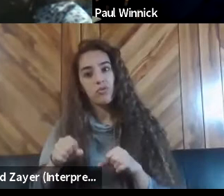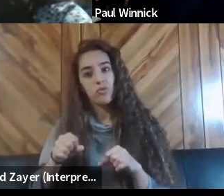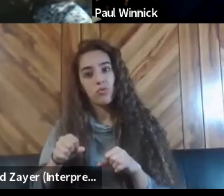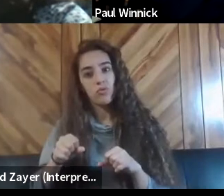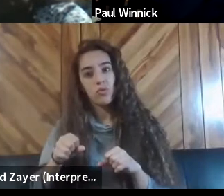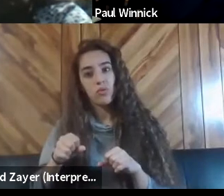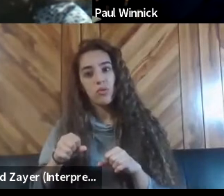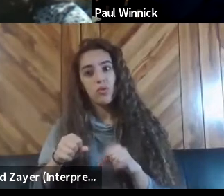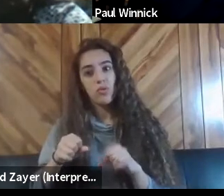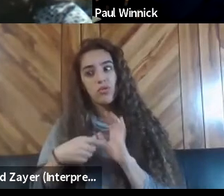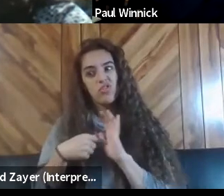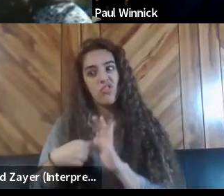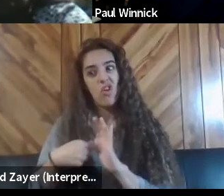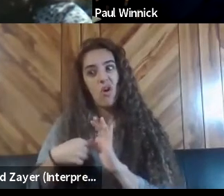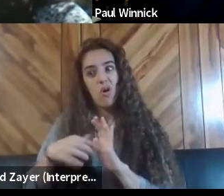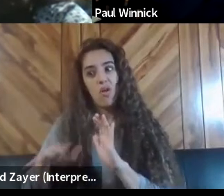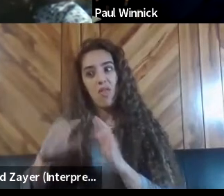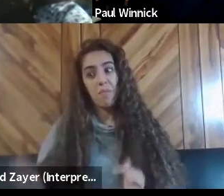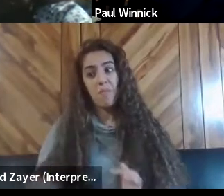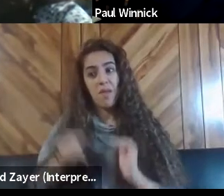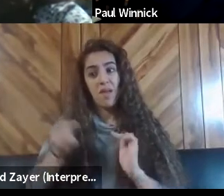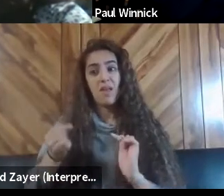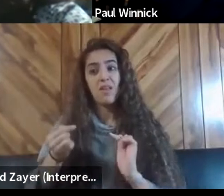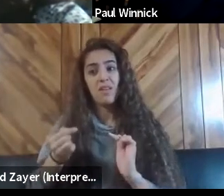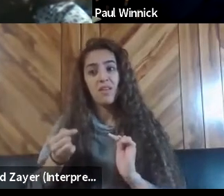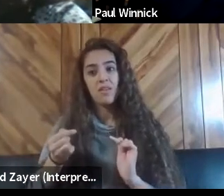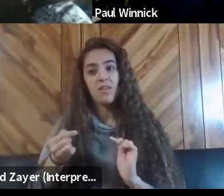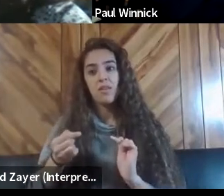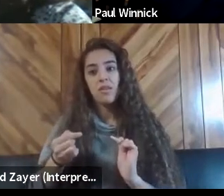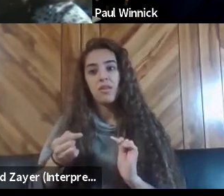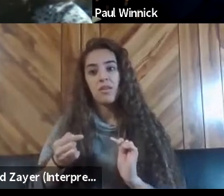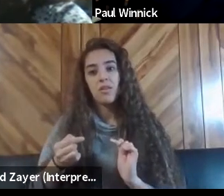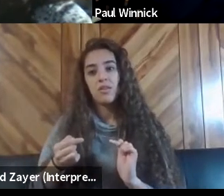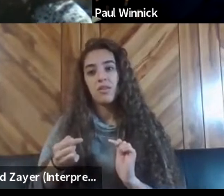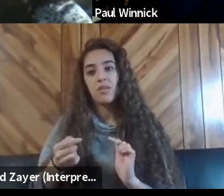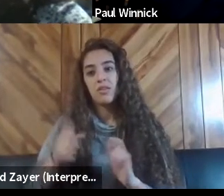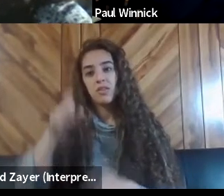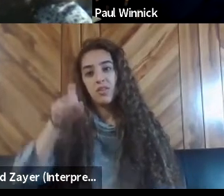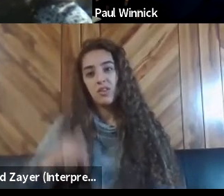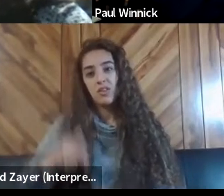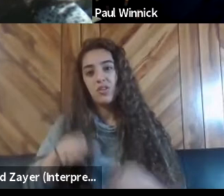that you're feeling. But also, you have to rise above it, to